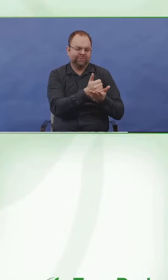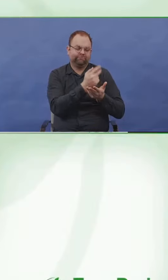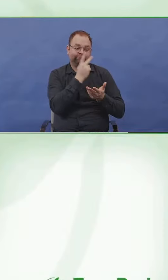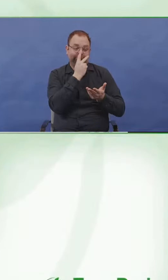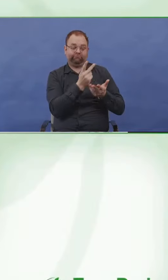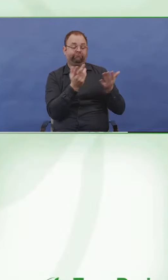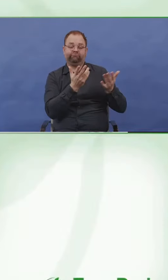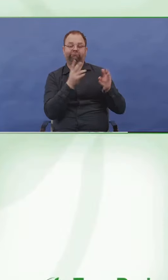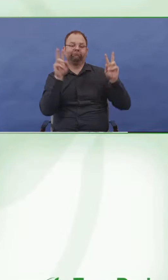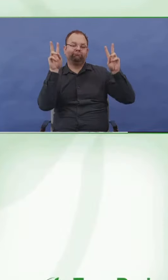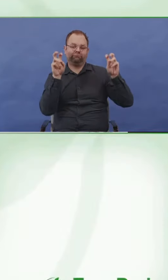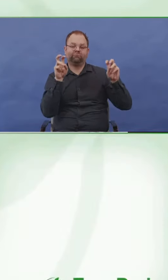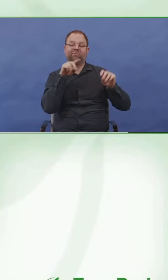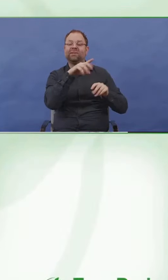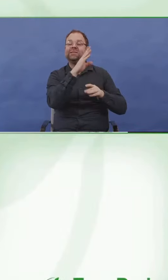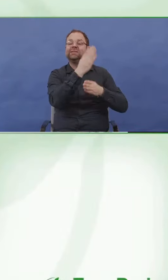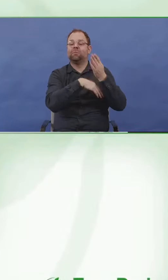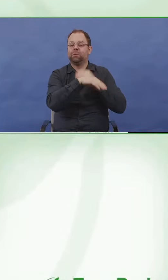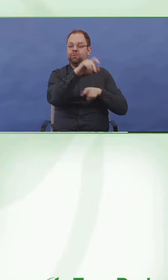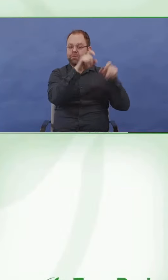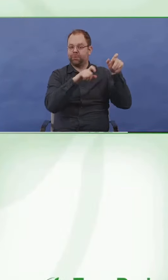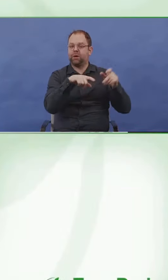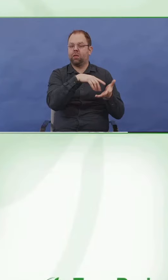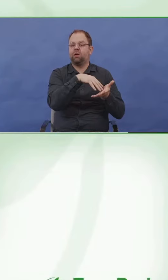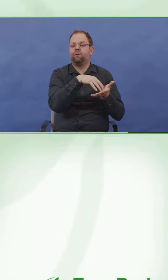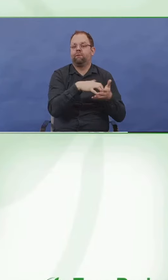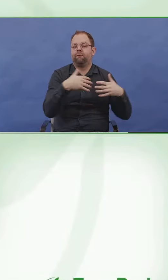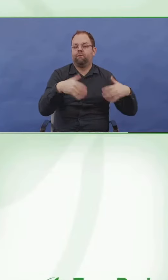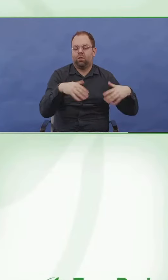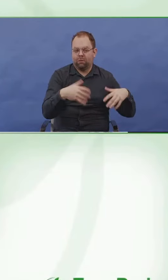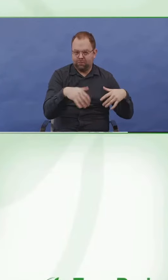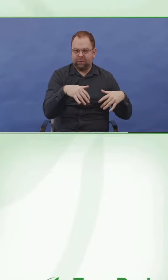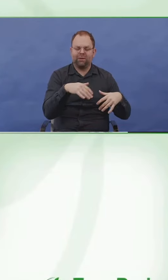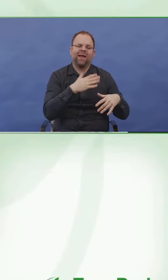assistants, like was said before, a very good example.